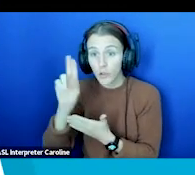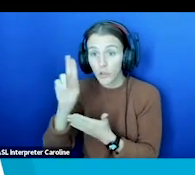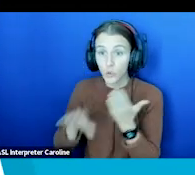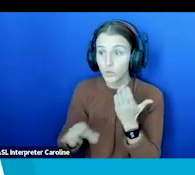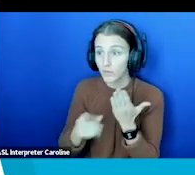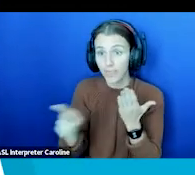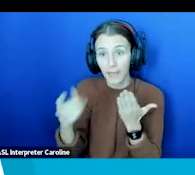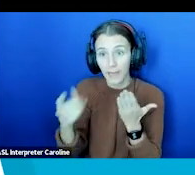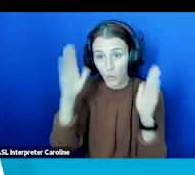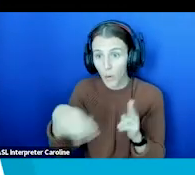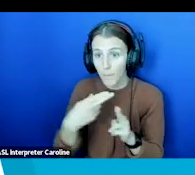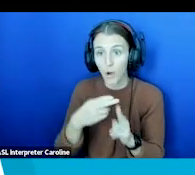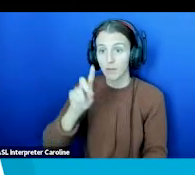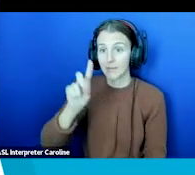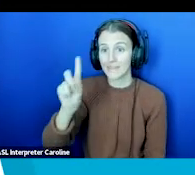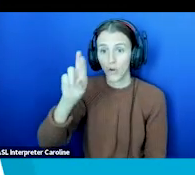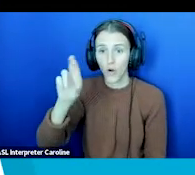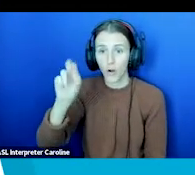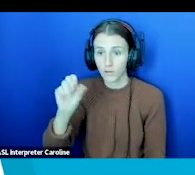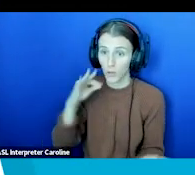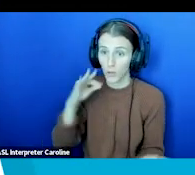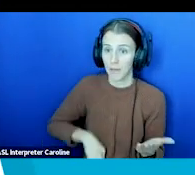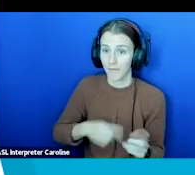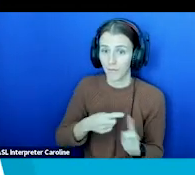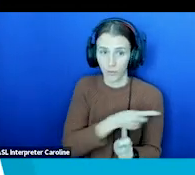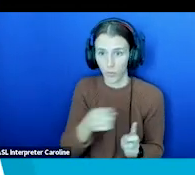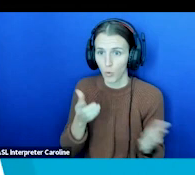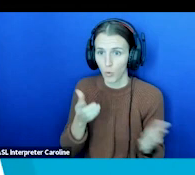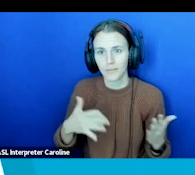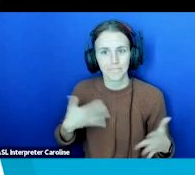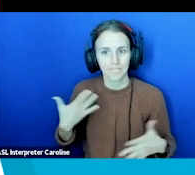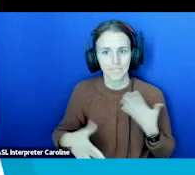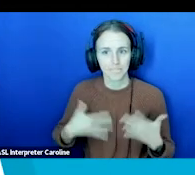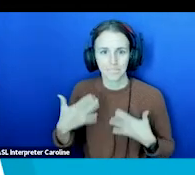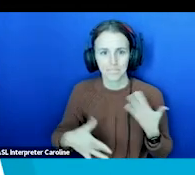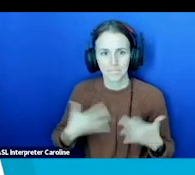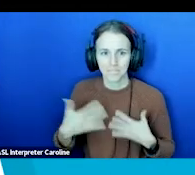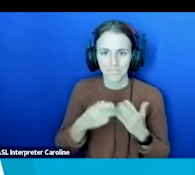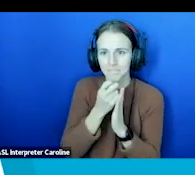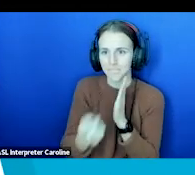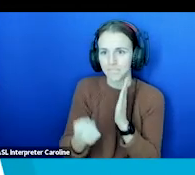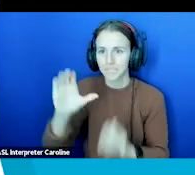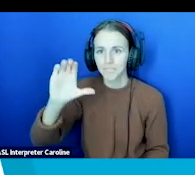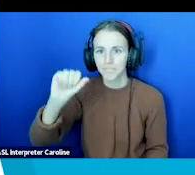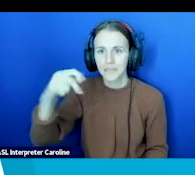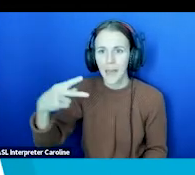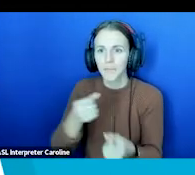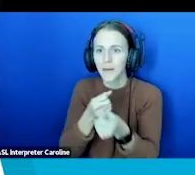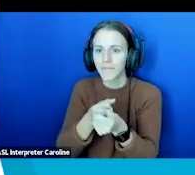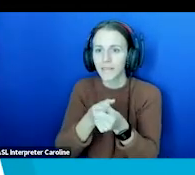SPREADING THE WORD TO CLIENTS SUCH AS POST-SECONDARY STUDENTS WHO DOESN'T KNOW ABOUT D SR AND